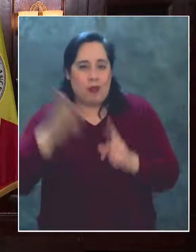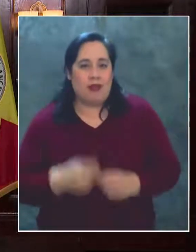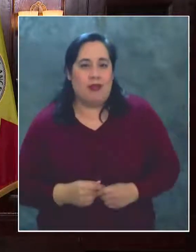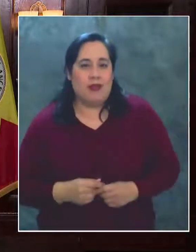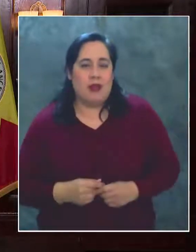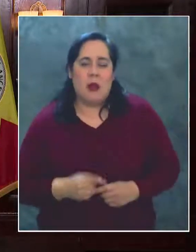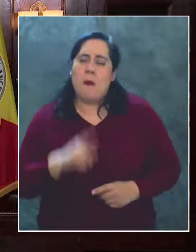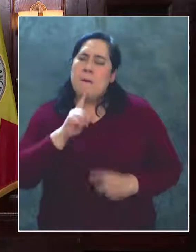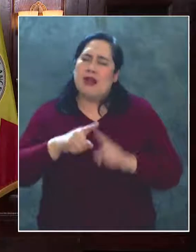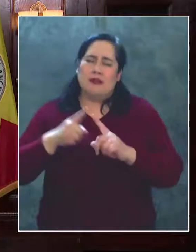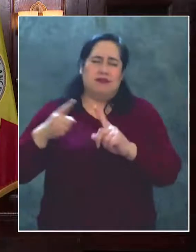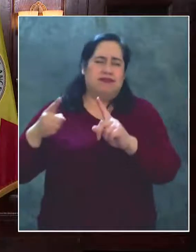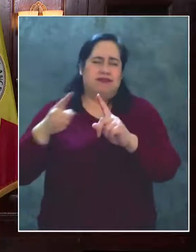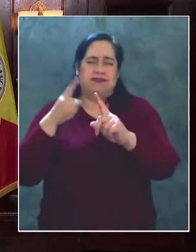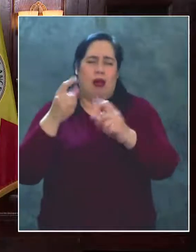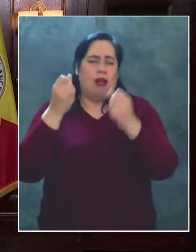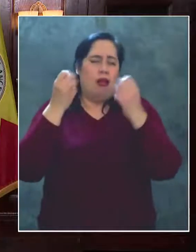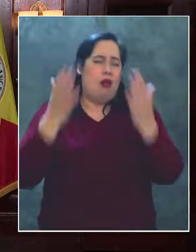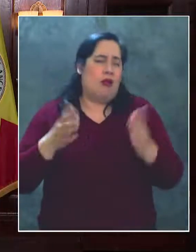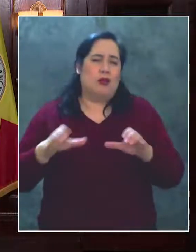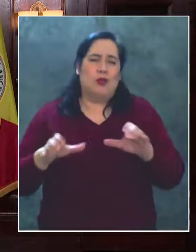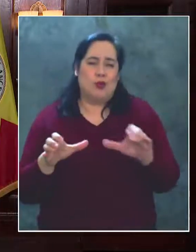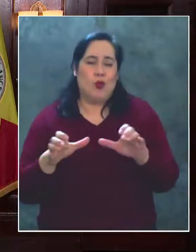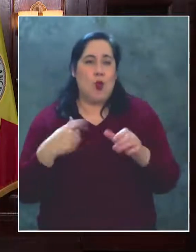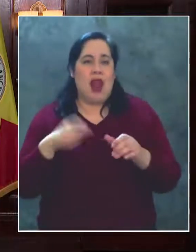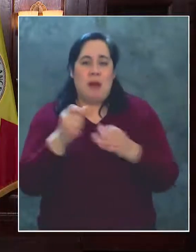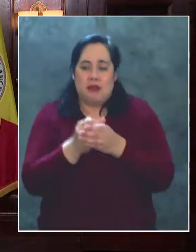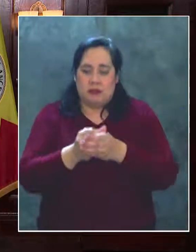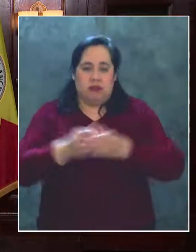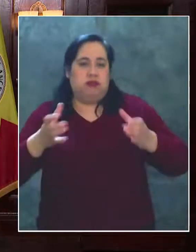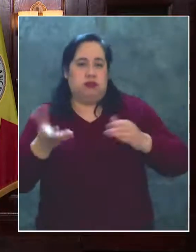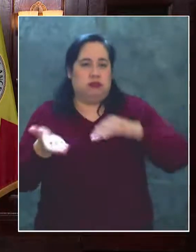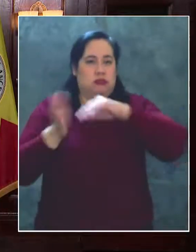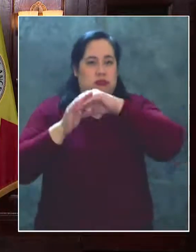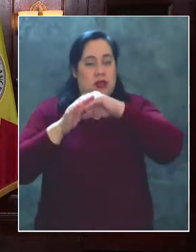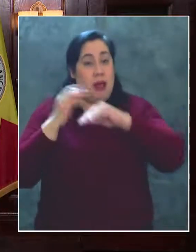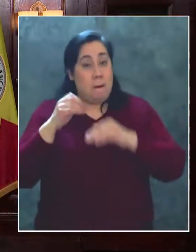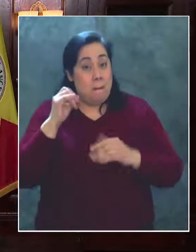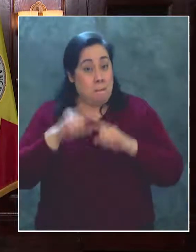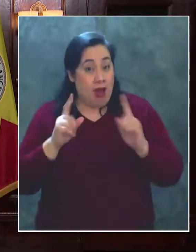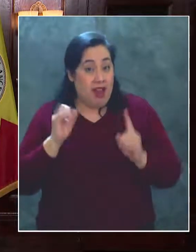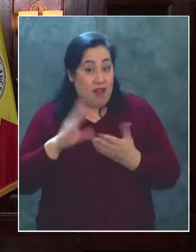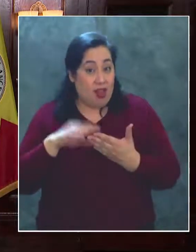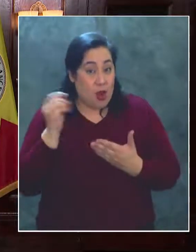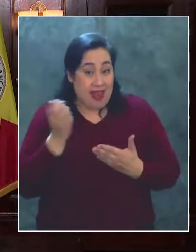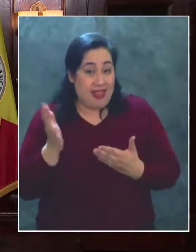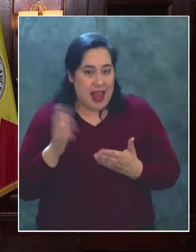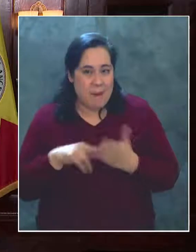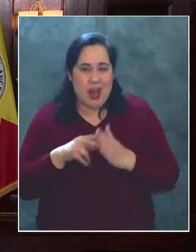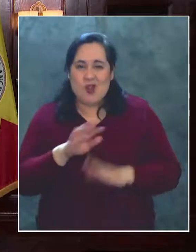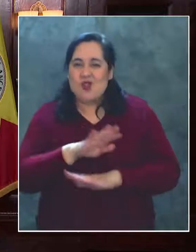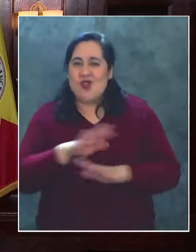WE'RE GOING TO HAVE TO SCALE UP. BUT IF I LEARNED ANYTHING IN